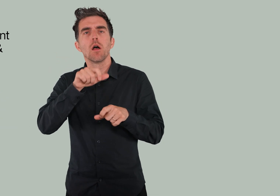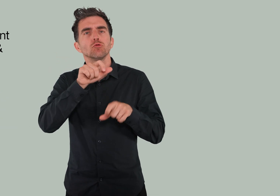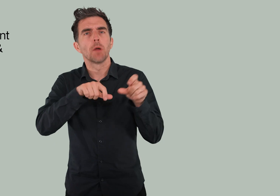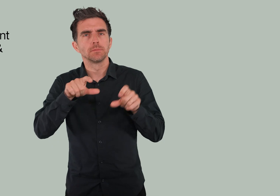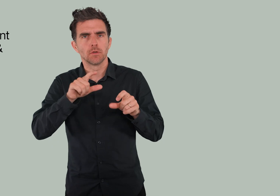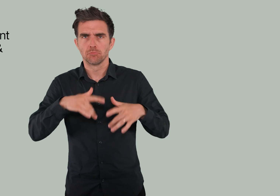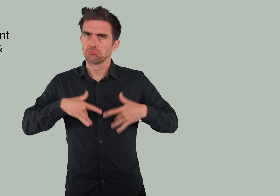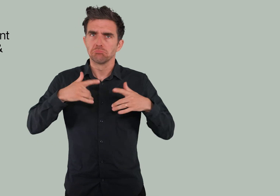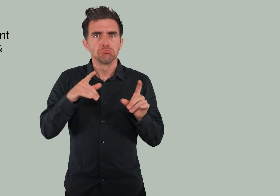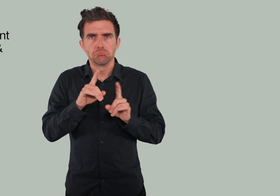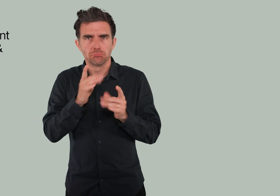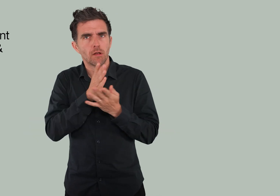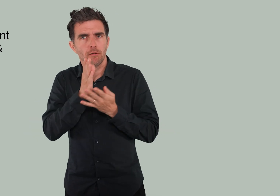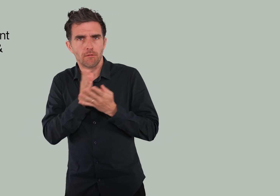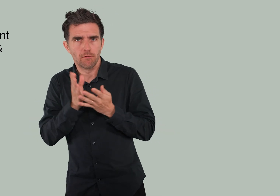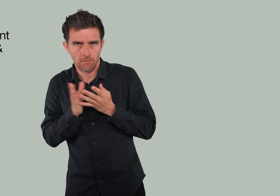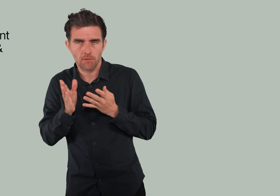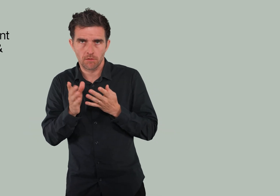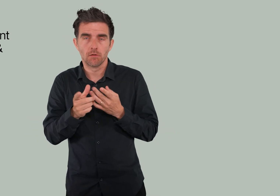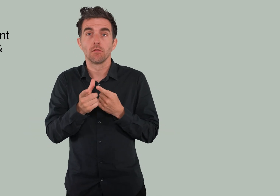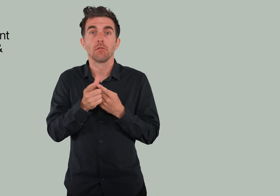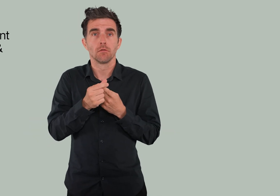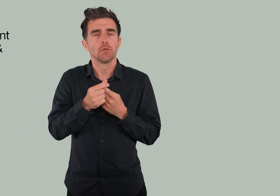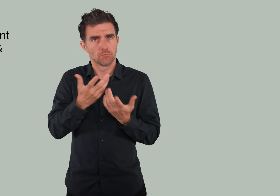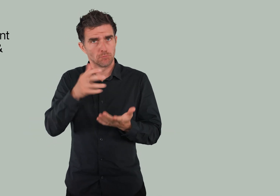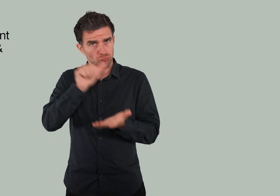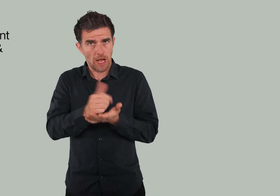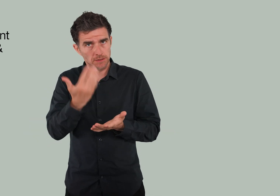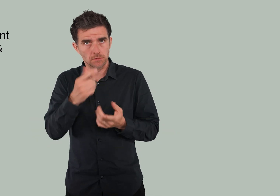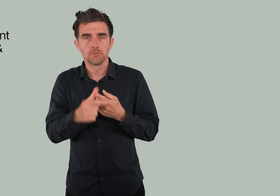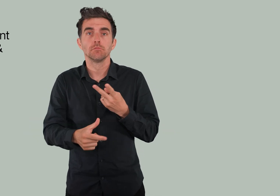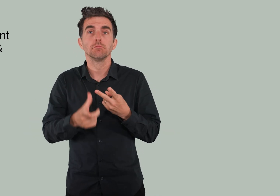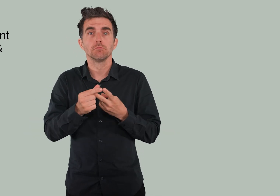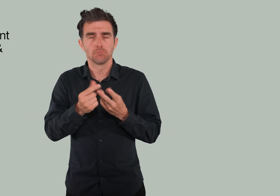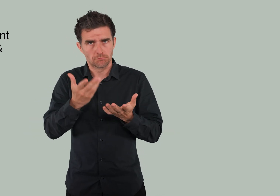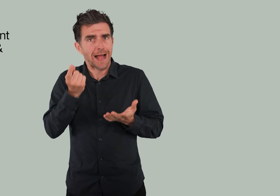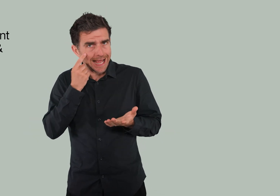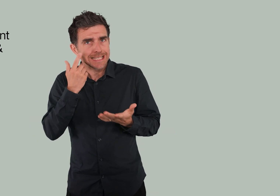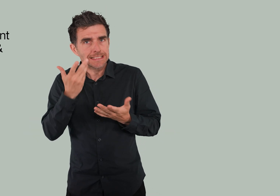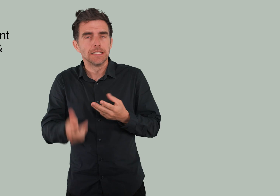Customer Experience Drivers: (1) Get it Right; (2) Make it Easy;